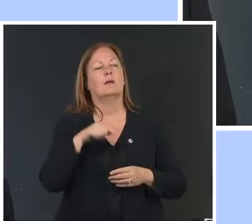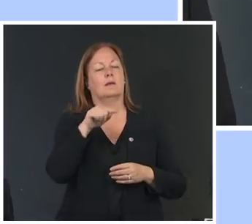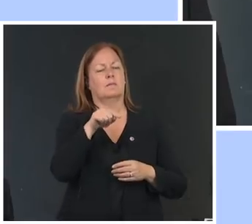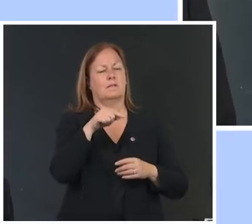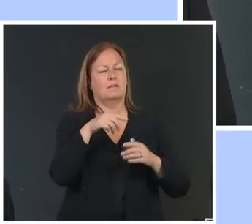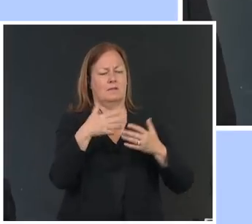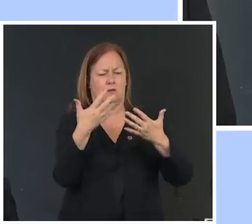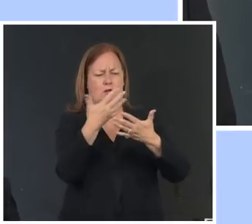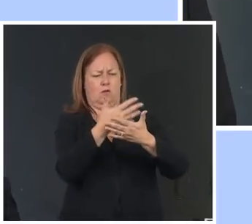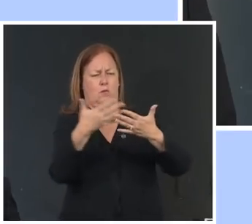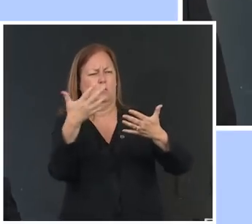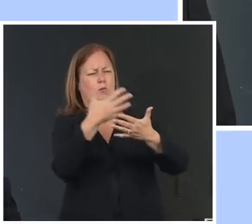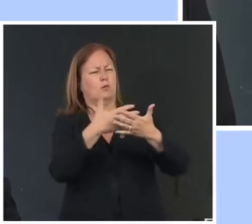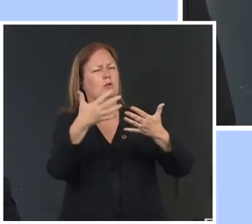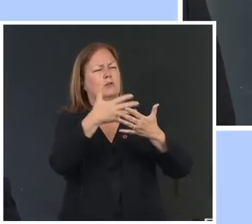education, the teaching of that is